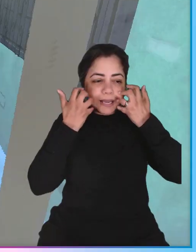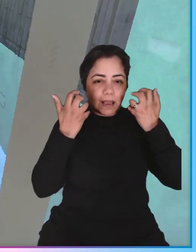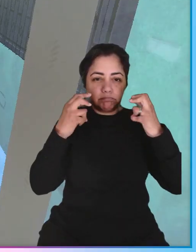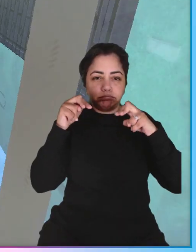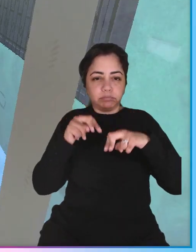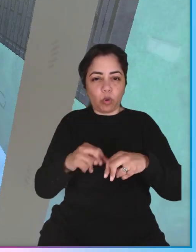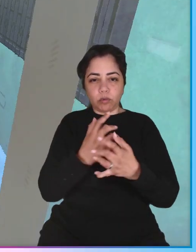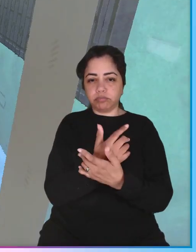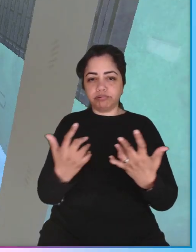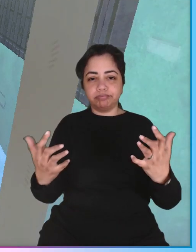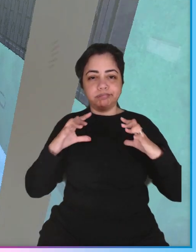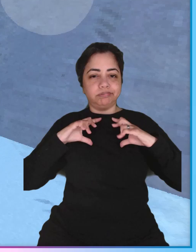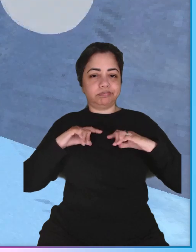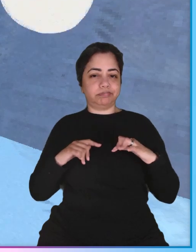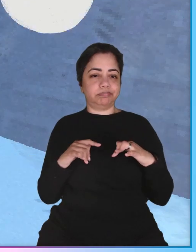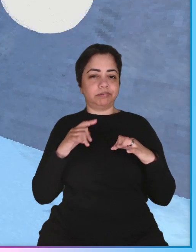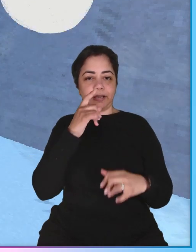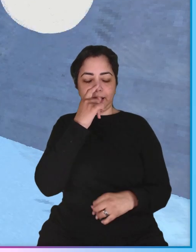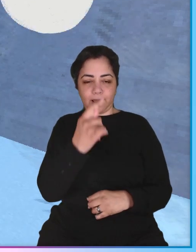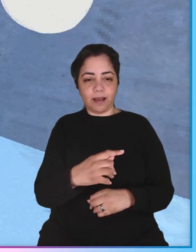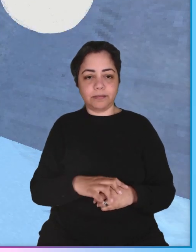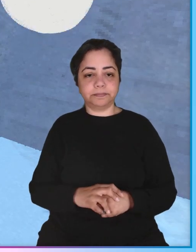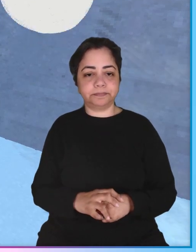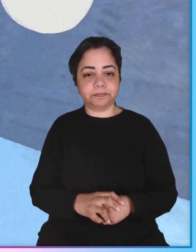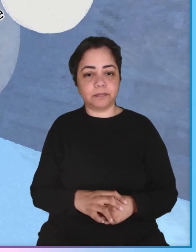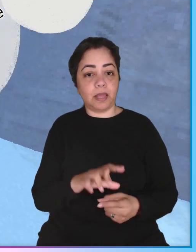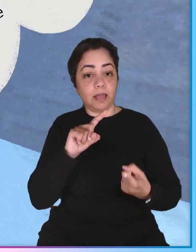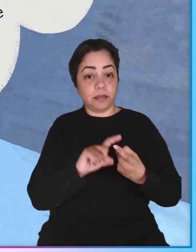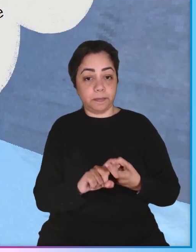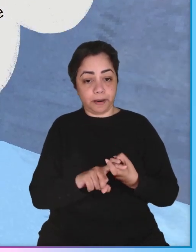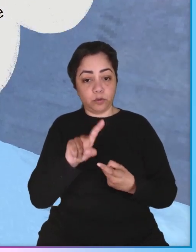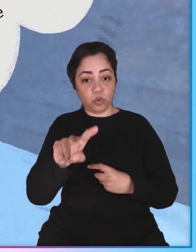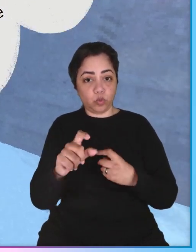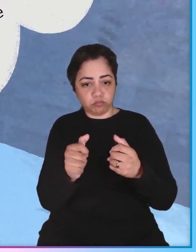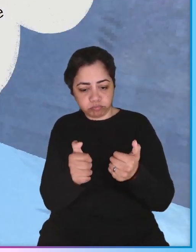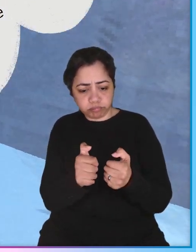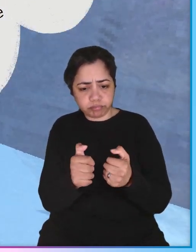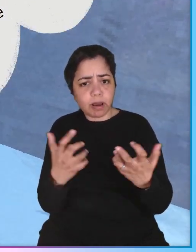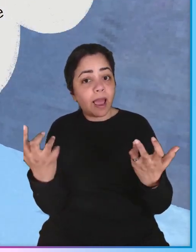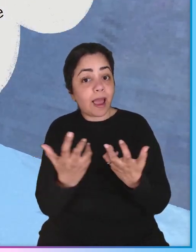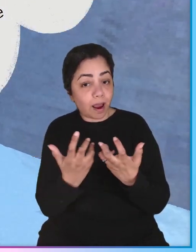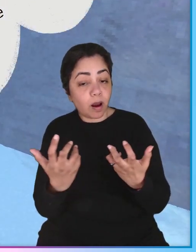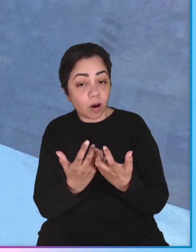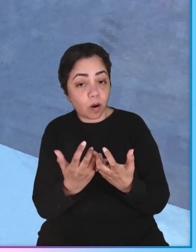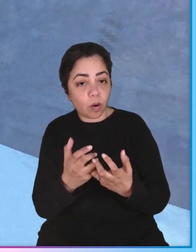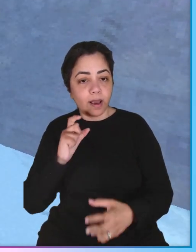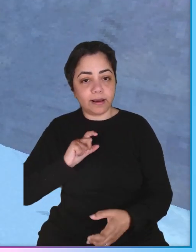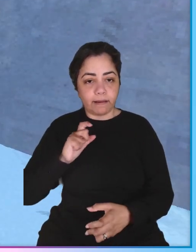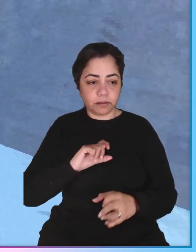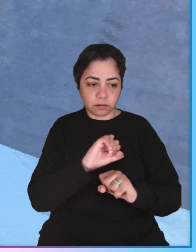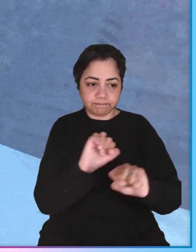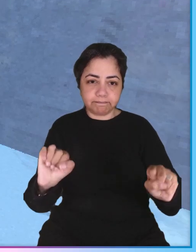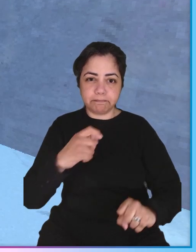Based on how you spend your days, the main characters' personalities will slowly develop, changing how they interact with the world.